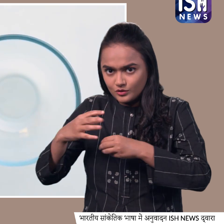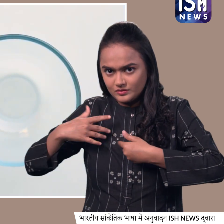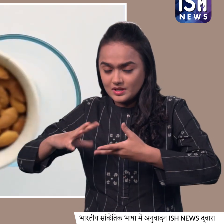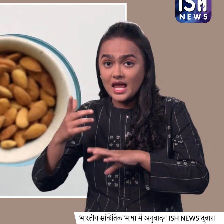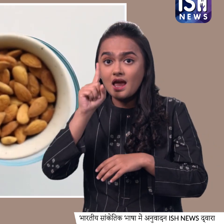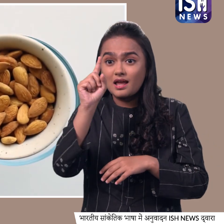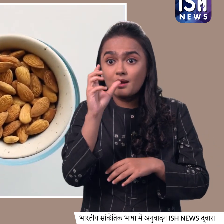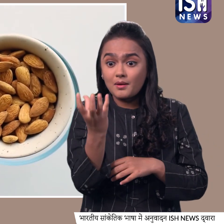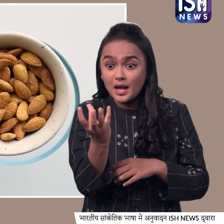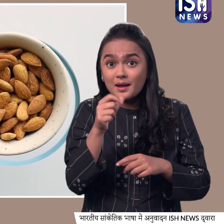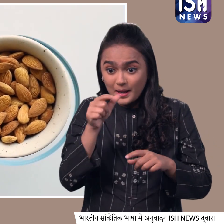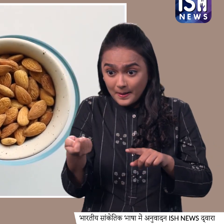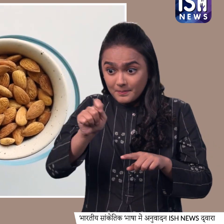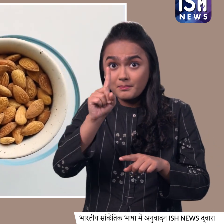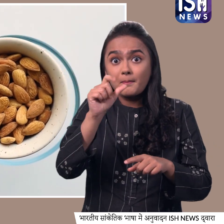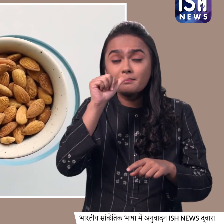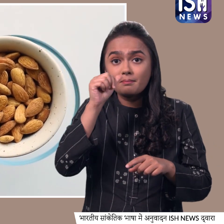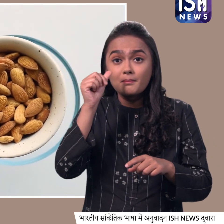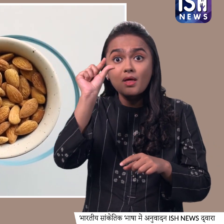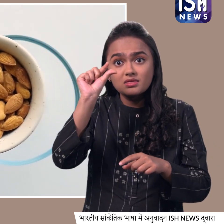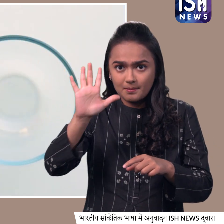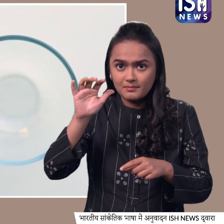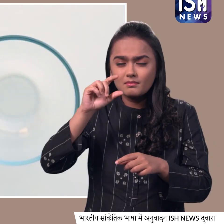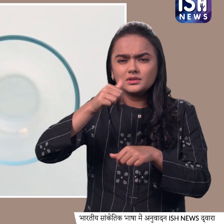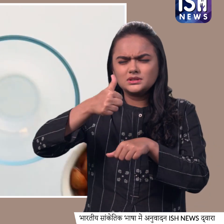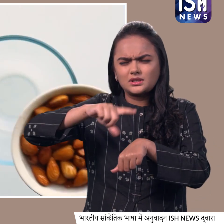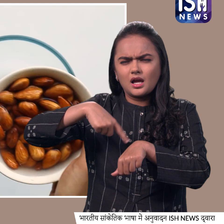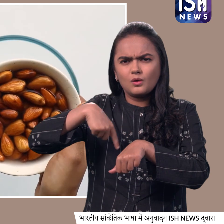Take 1 cup Almonds and soak it for 6 hours in water.